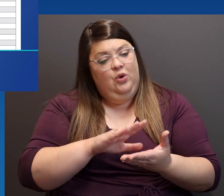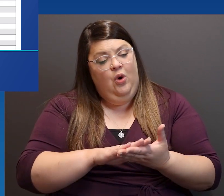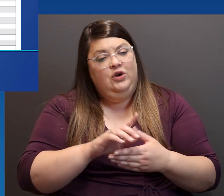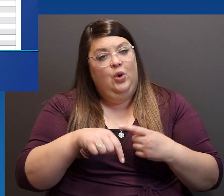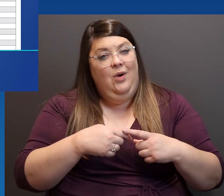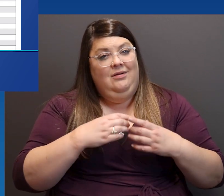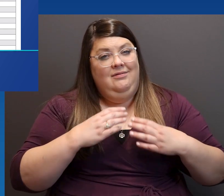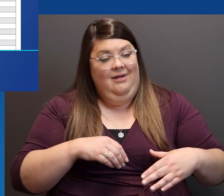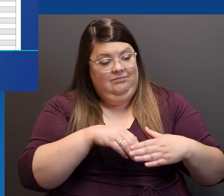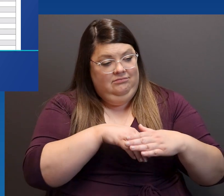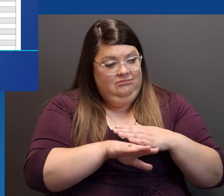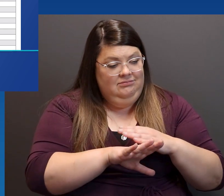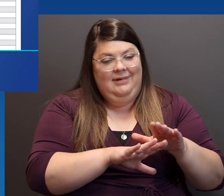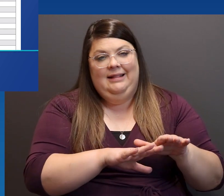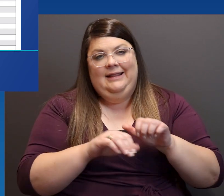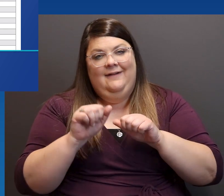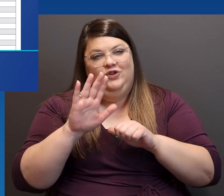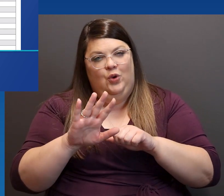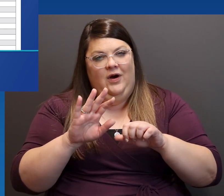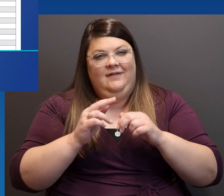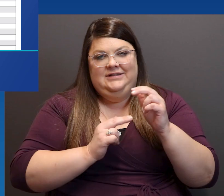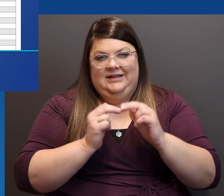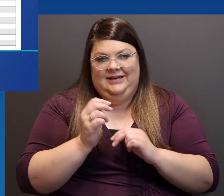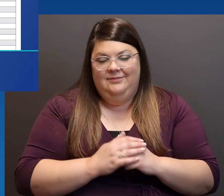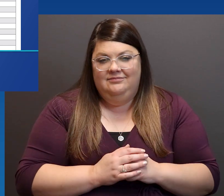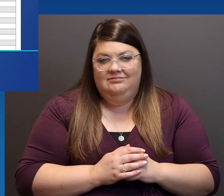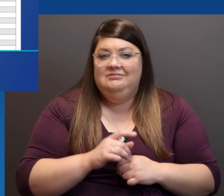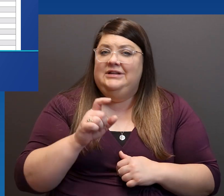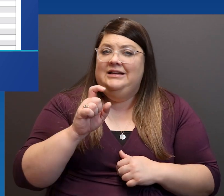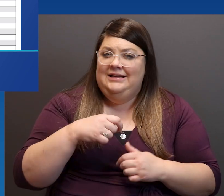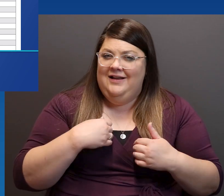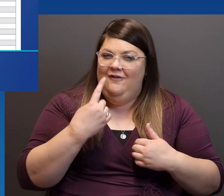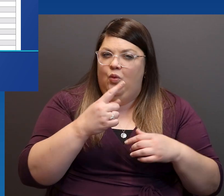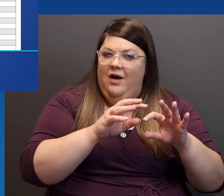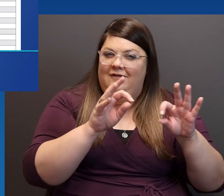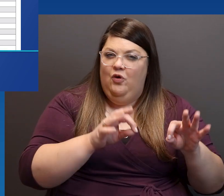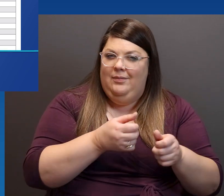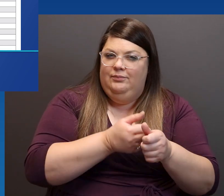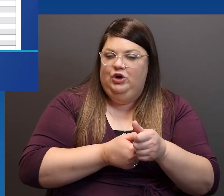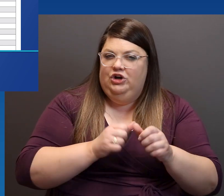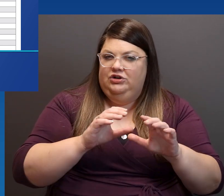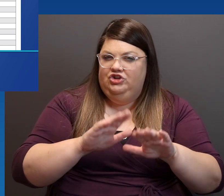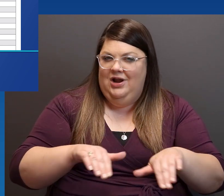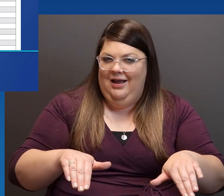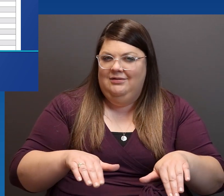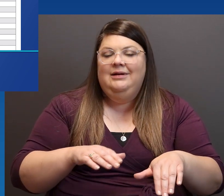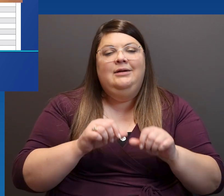and exits your facility. There needs to be one form per child, and it is good for one month.